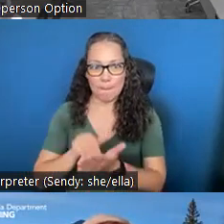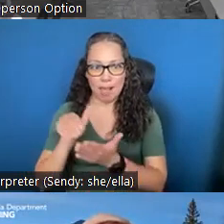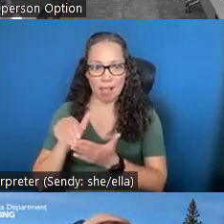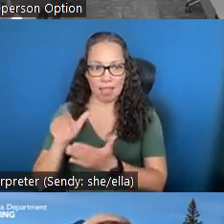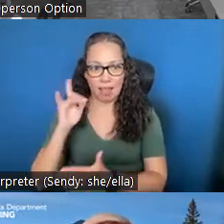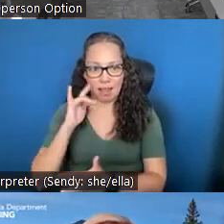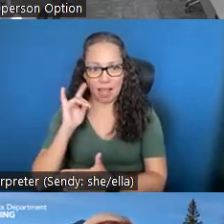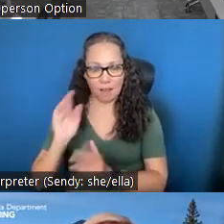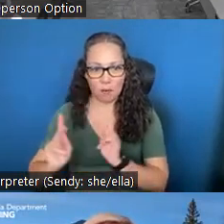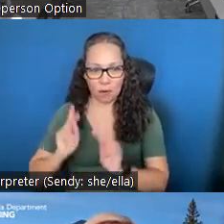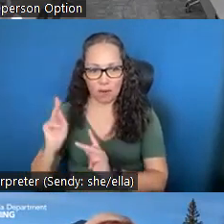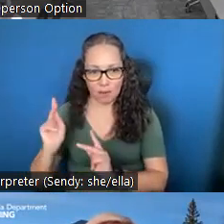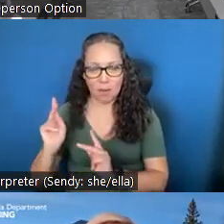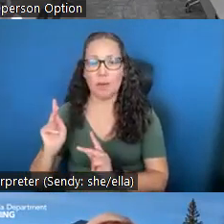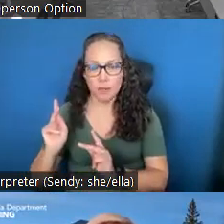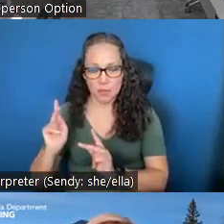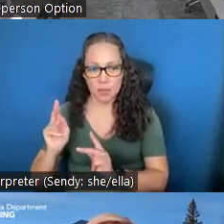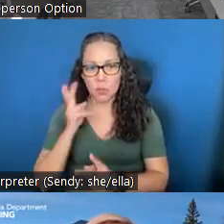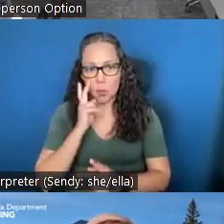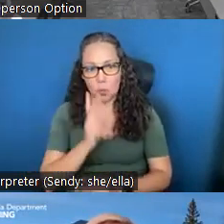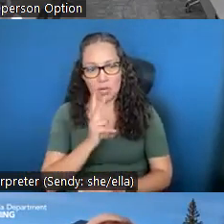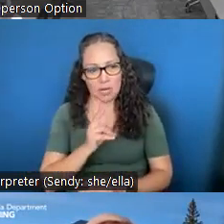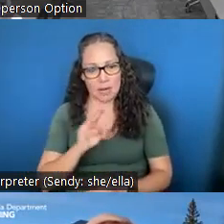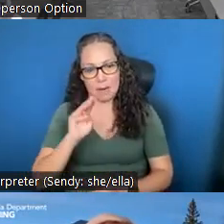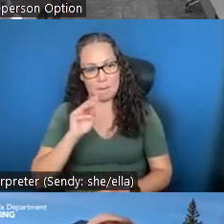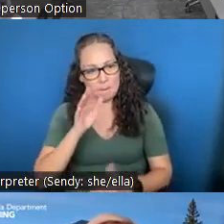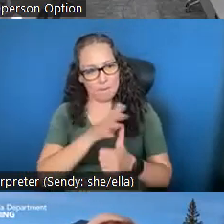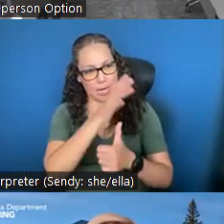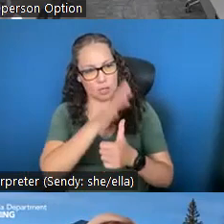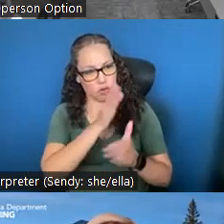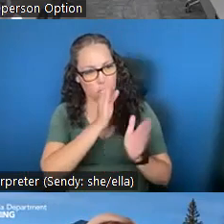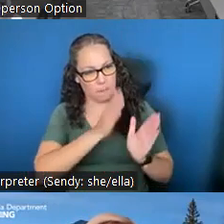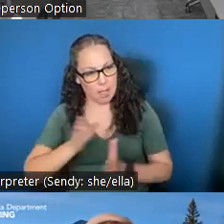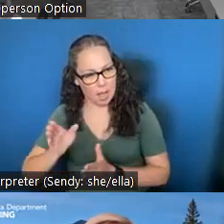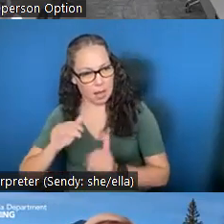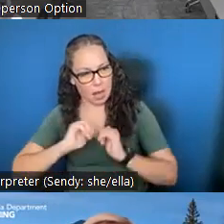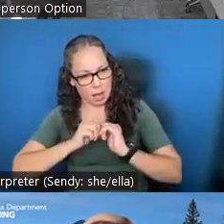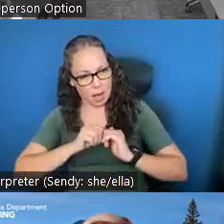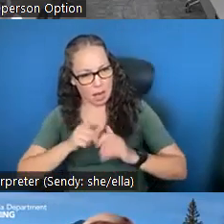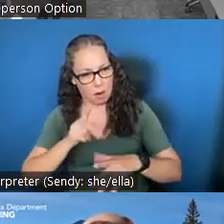ahead as part of our master plan for aging is how can we equip the Aging Network um for that